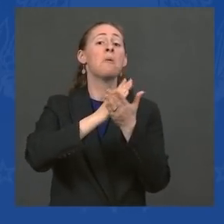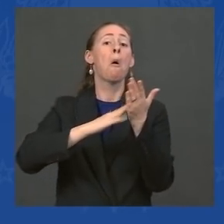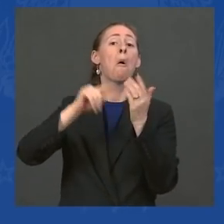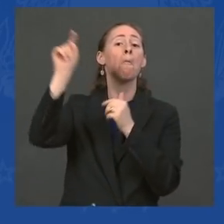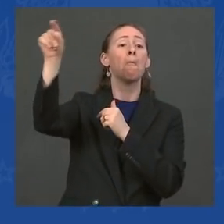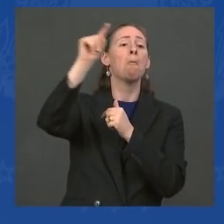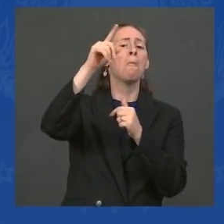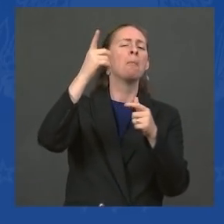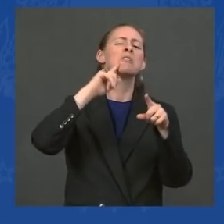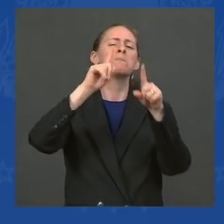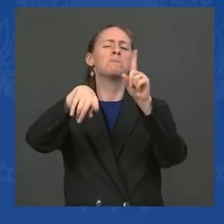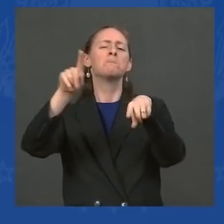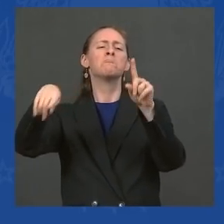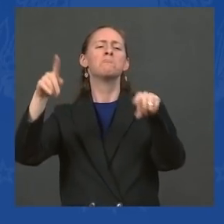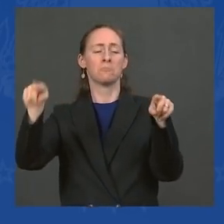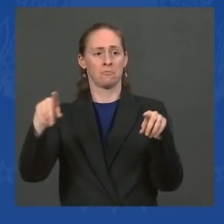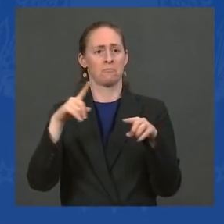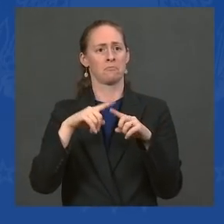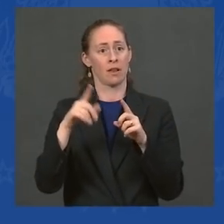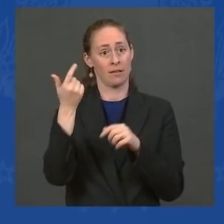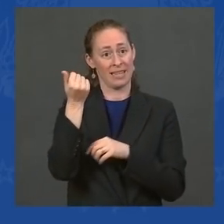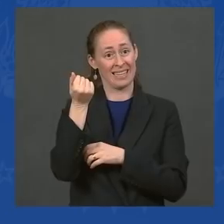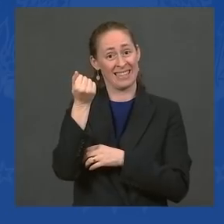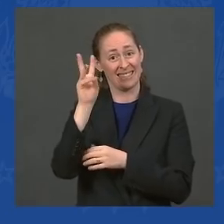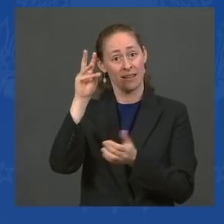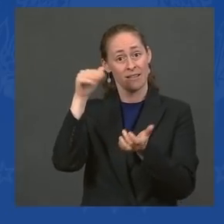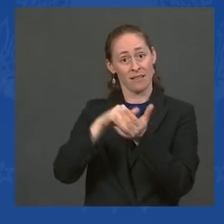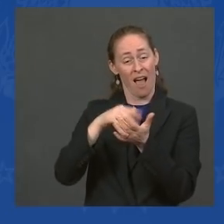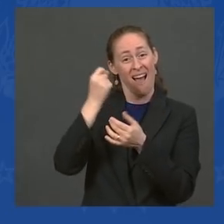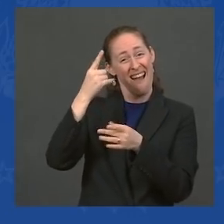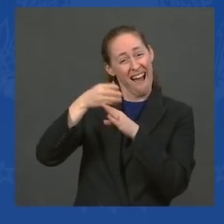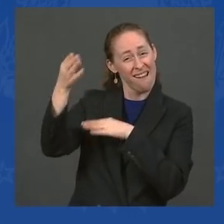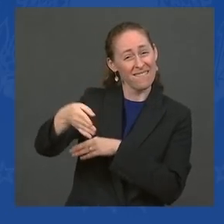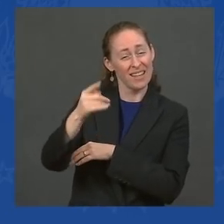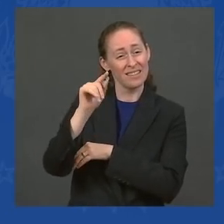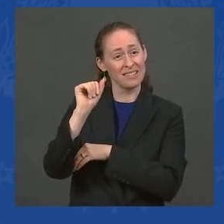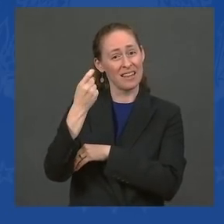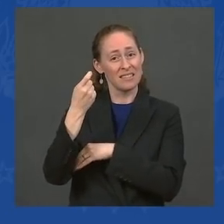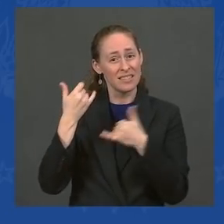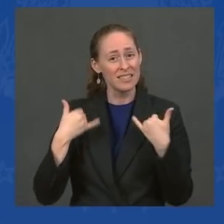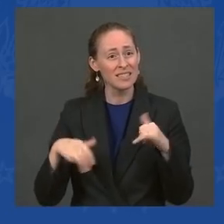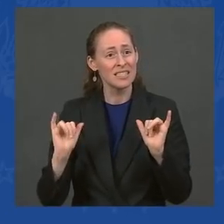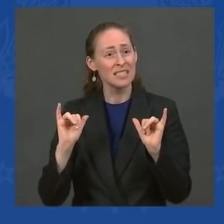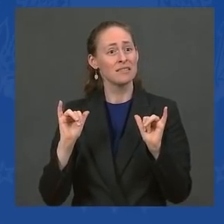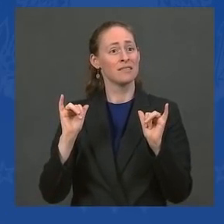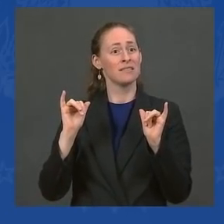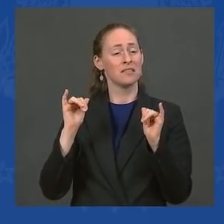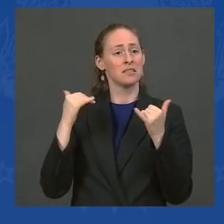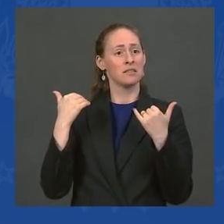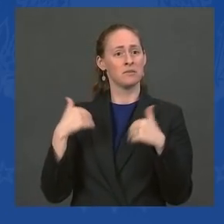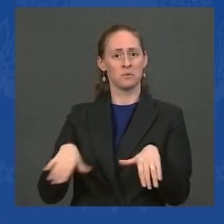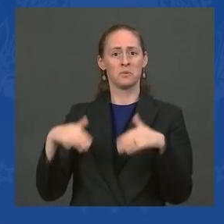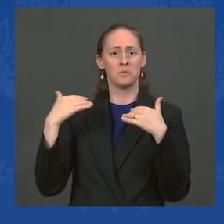That's $16,000 after taxes -- after you pay your taxes. So, the average two-parent family